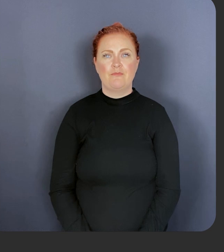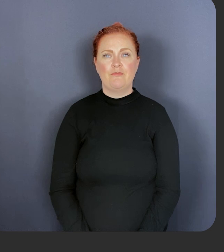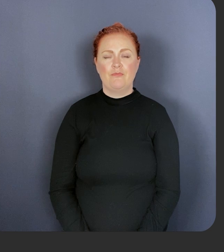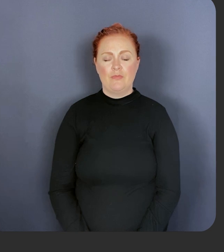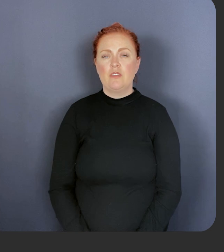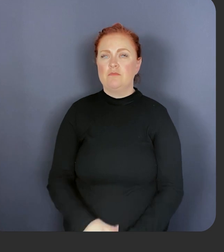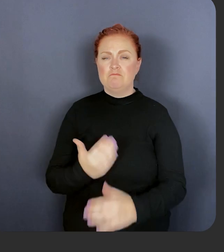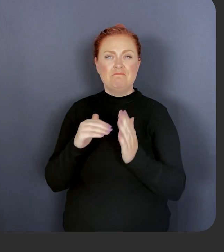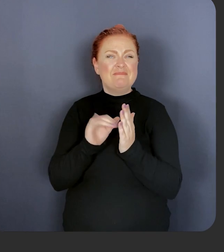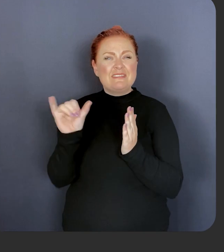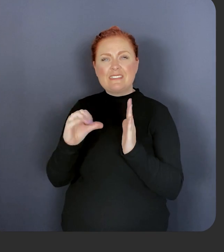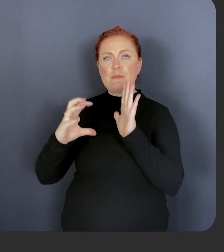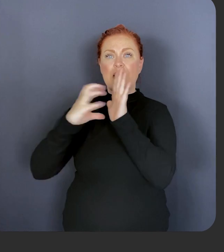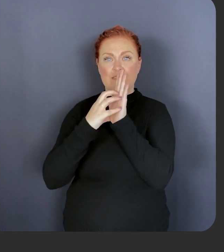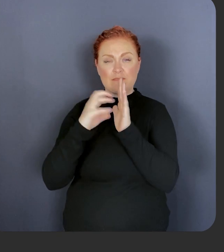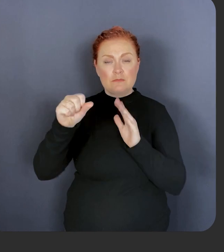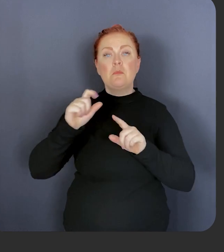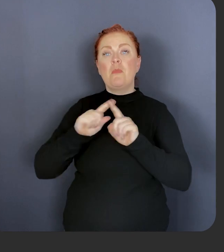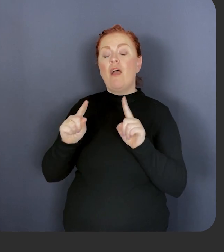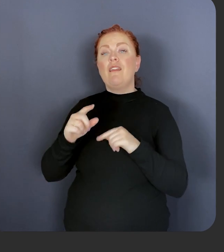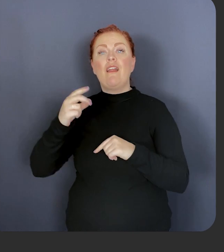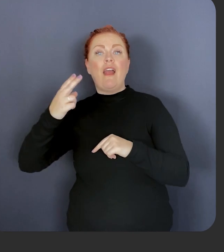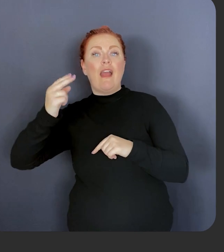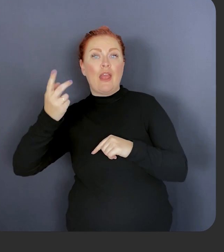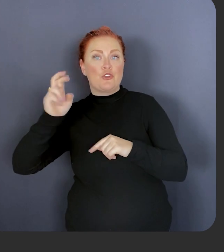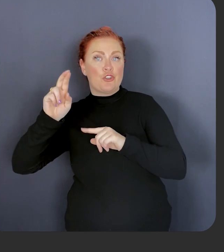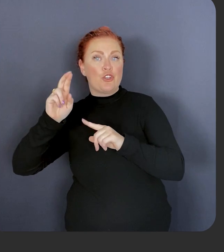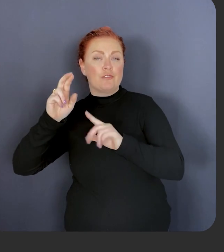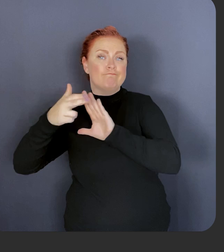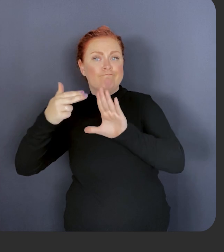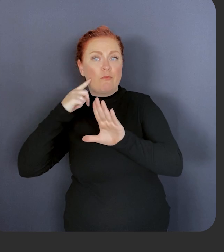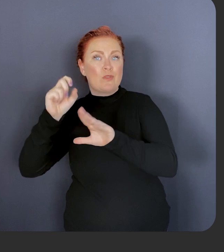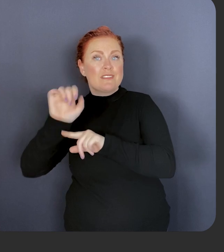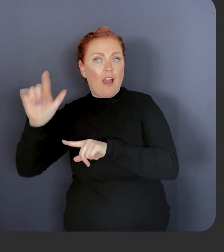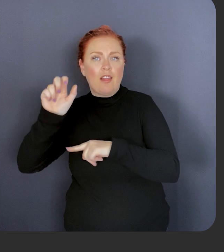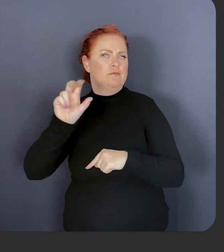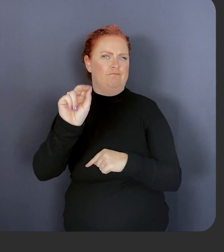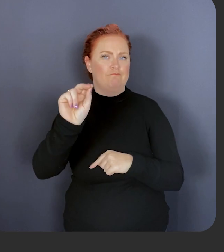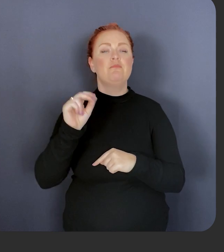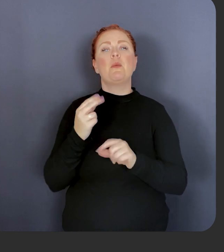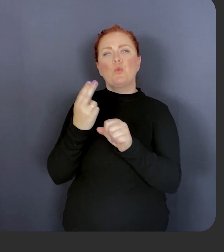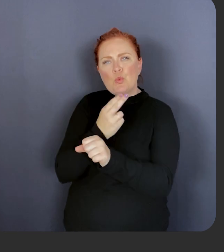And it's going to be the same text. But instead of using headers to decide the styling, I'm going to use headers as what they are,